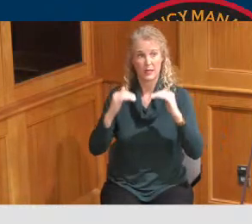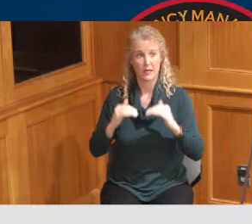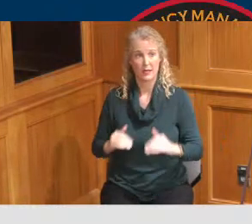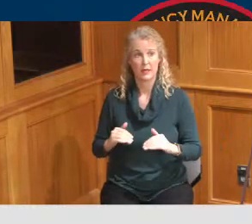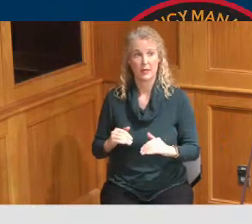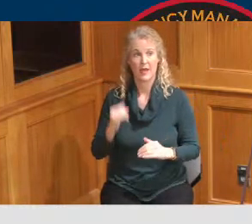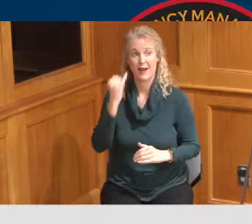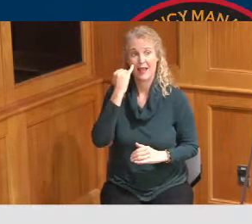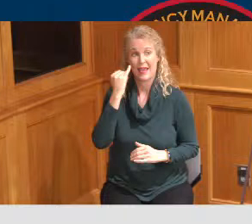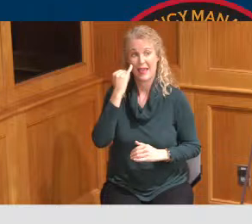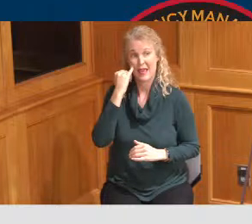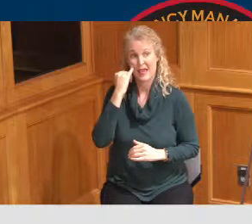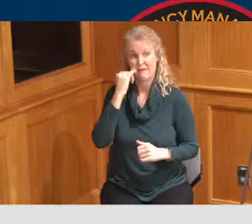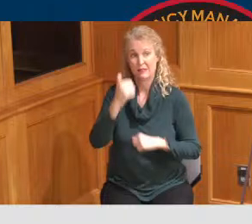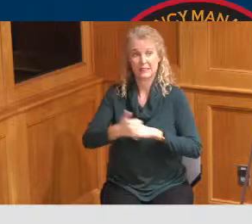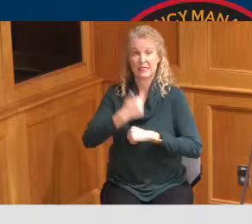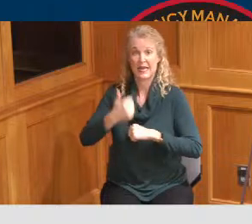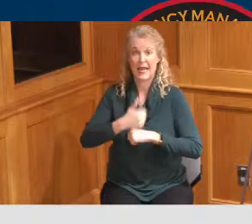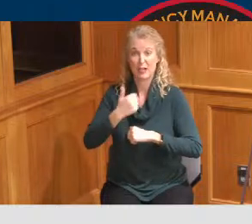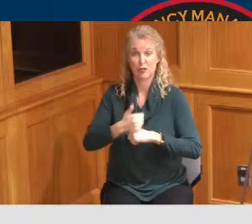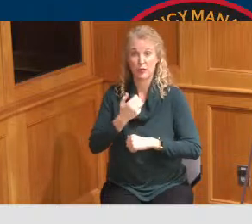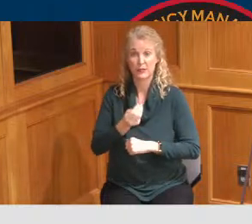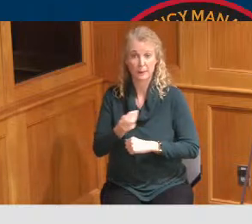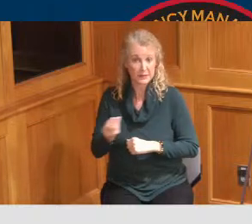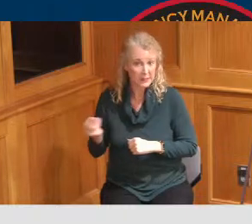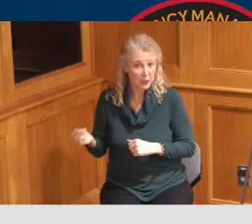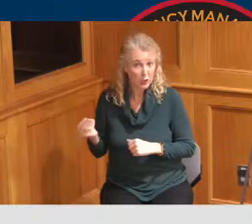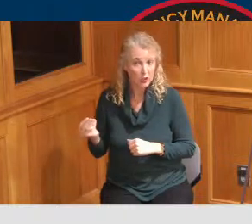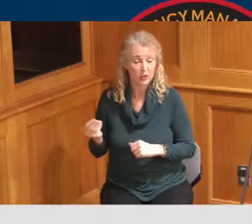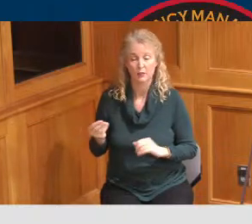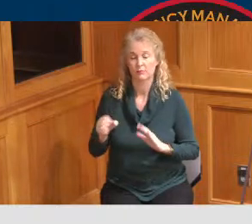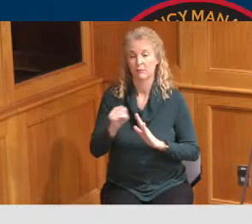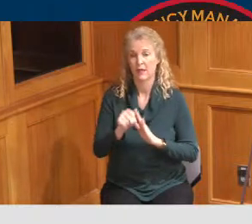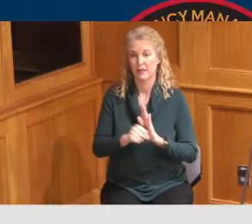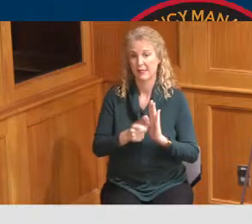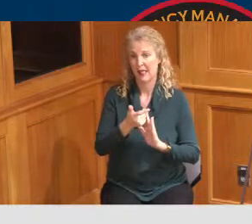materials response we're required separately by the state of Ohio to have a Hazmat respon